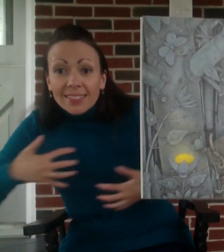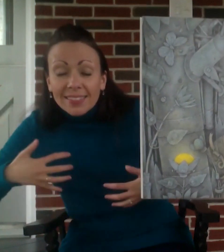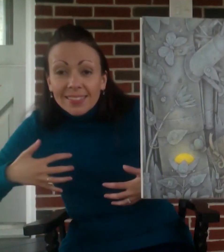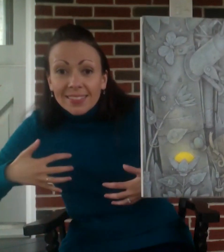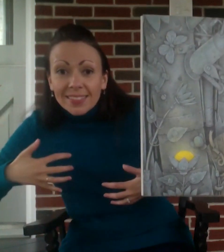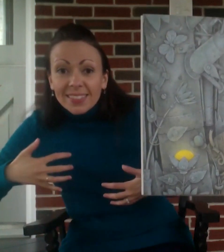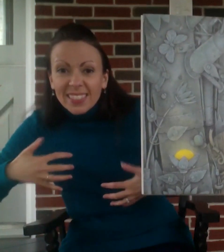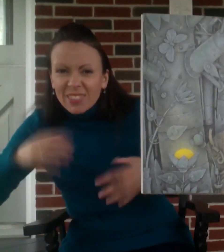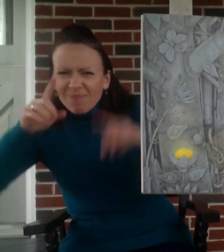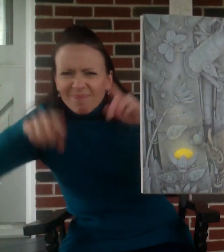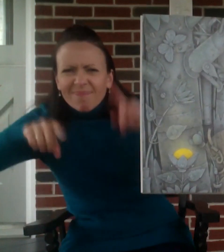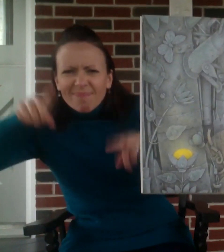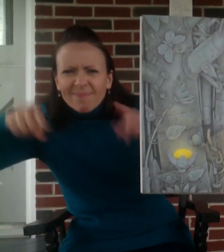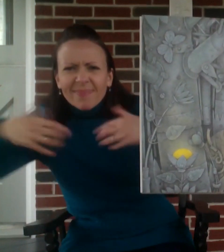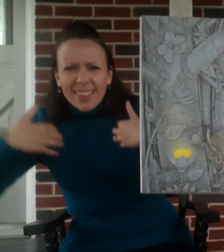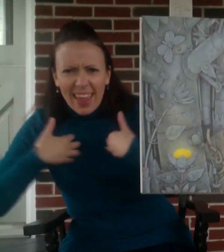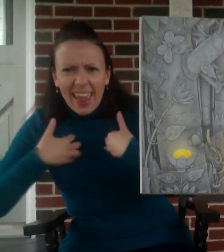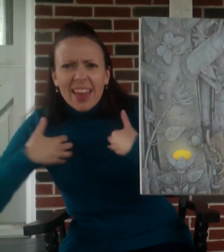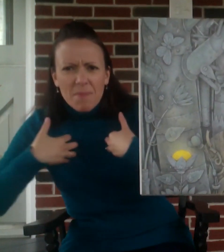So let's see what happens next.